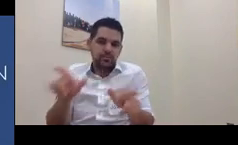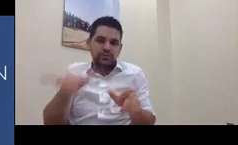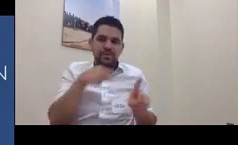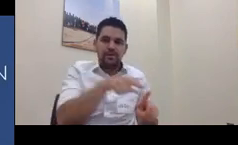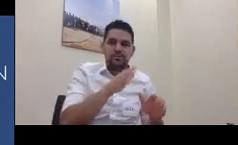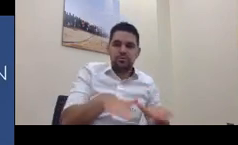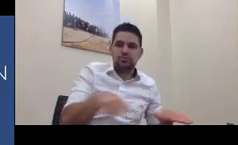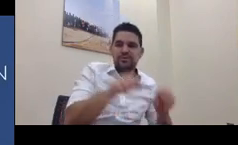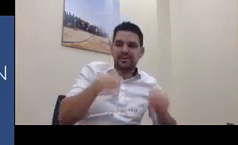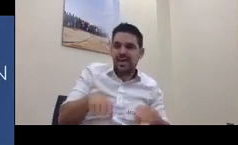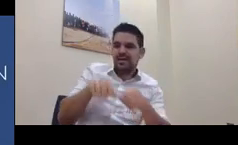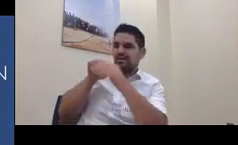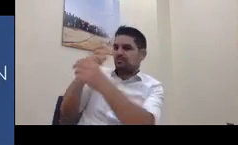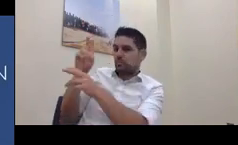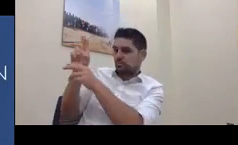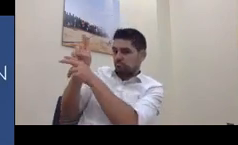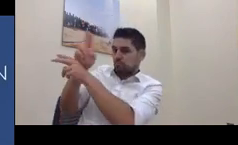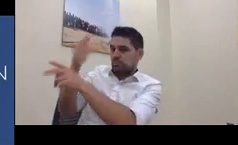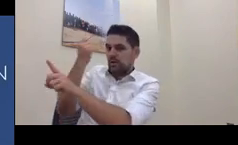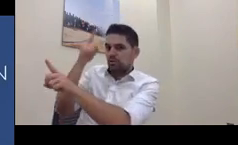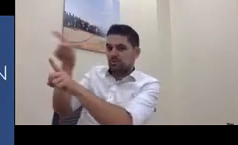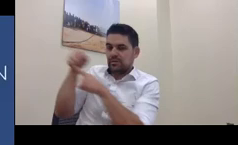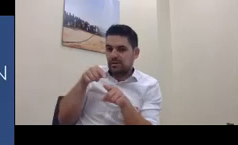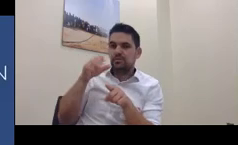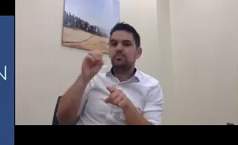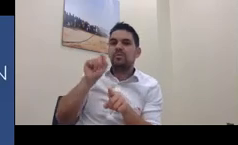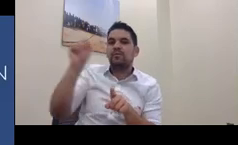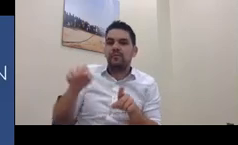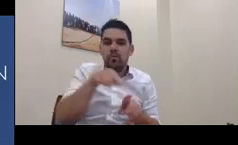don't use a language that the children are able to use and understand.